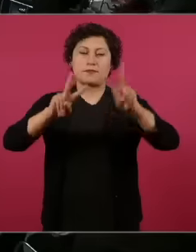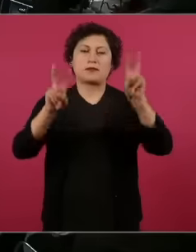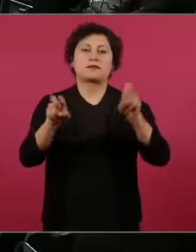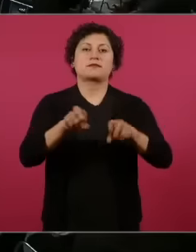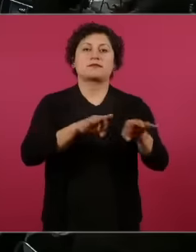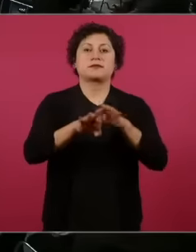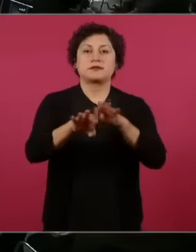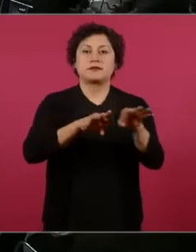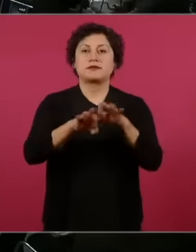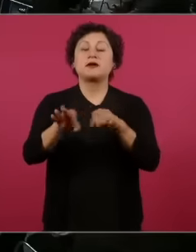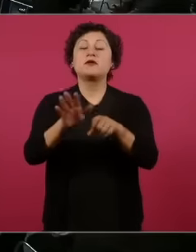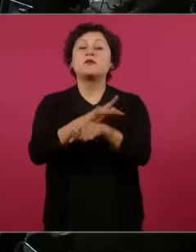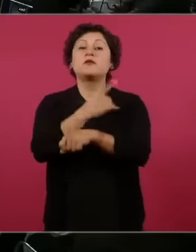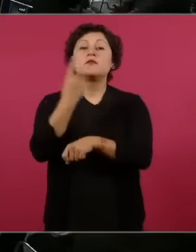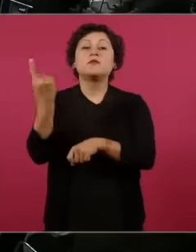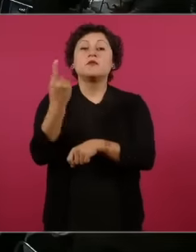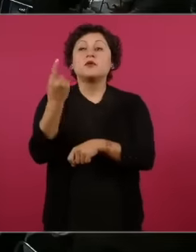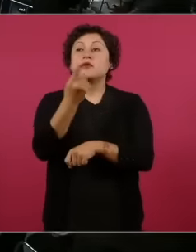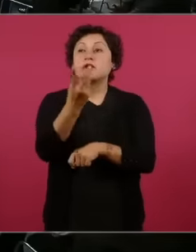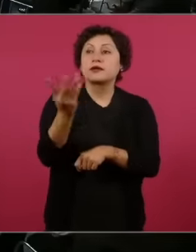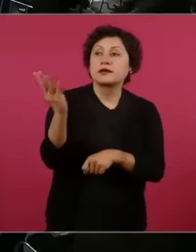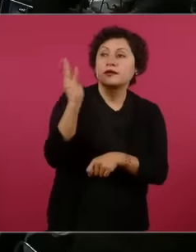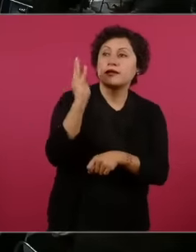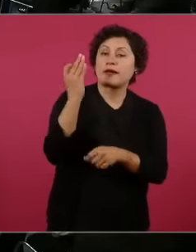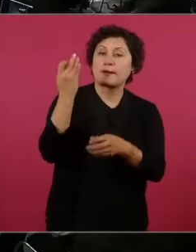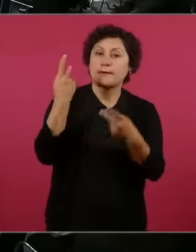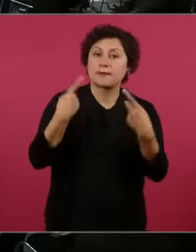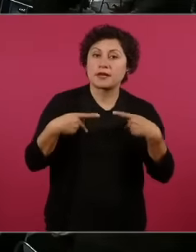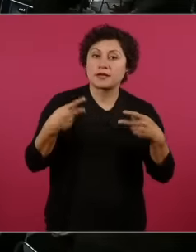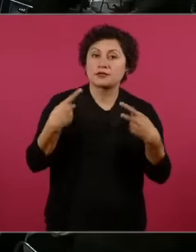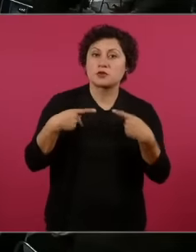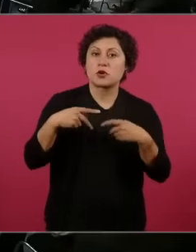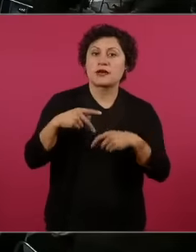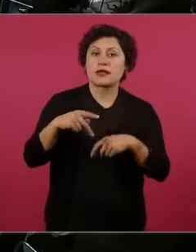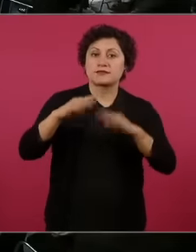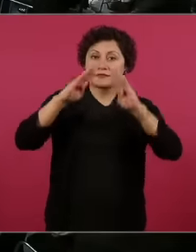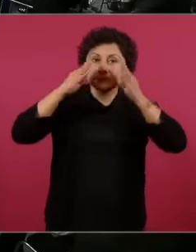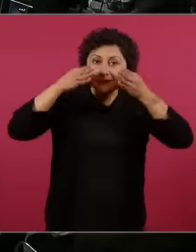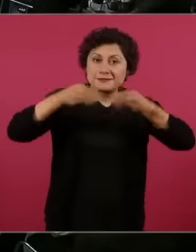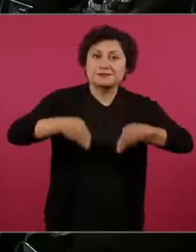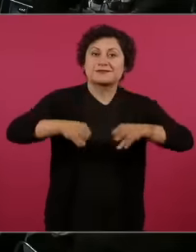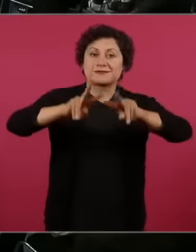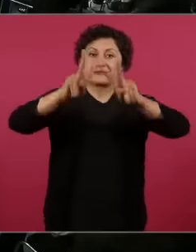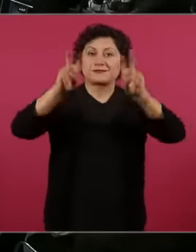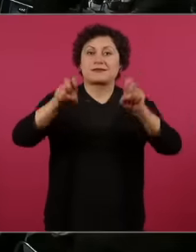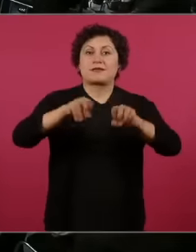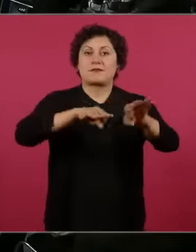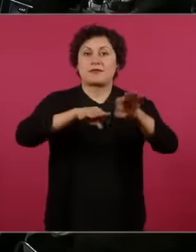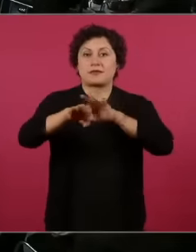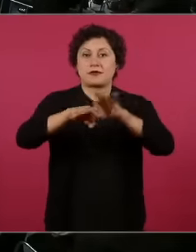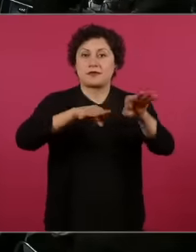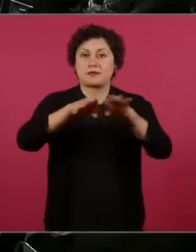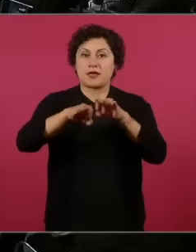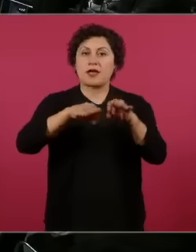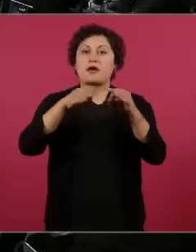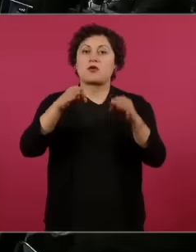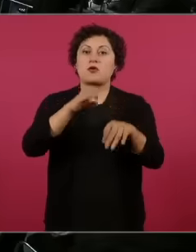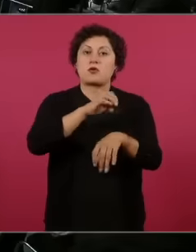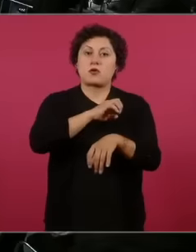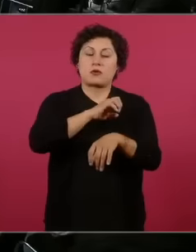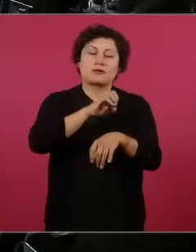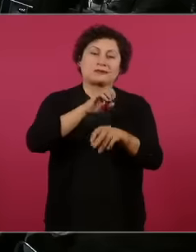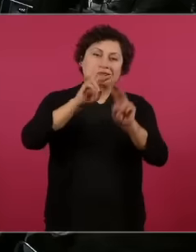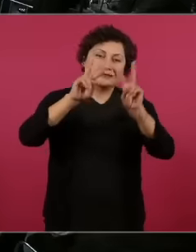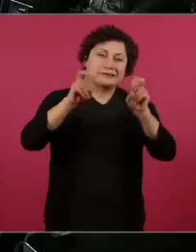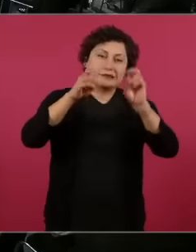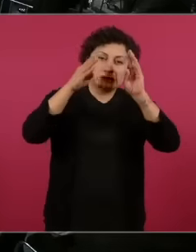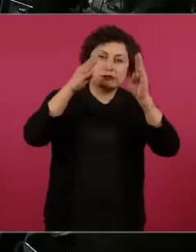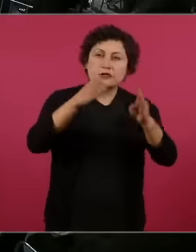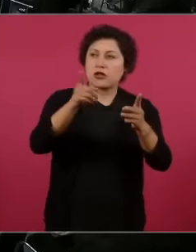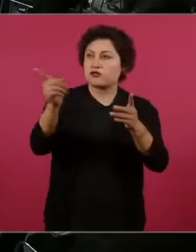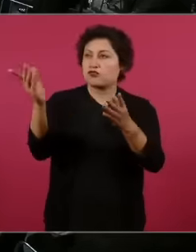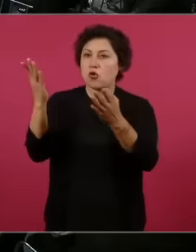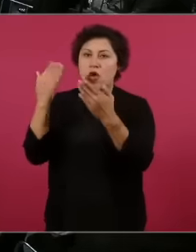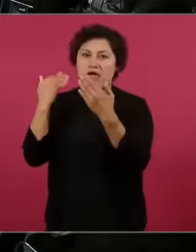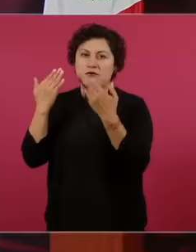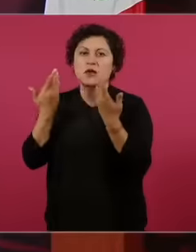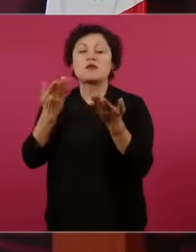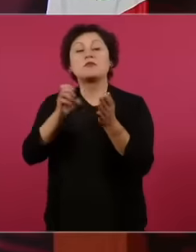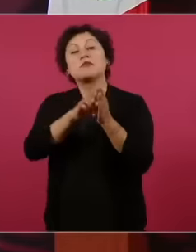specialized workers especially for construction We needed them We were already looking forward to